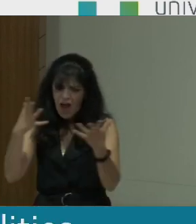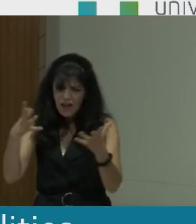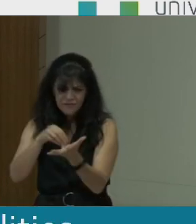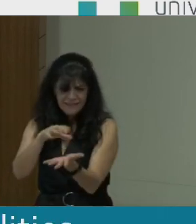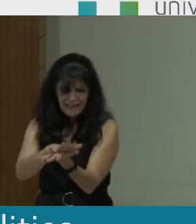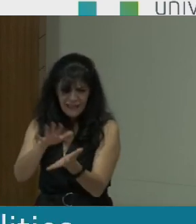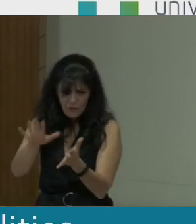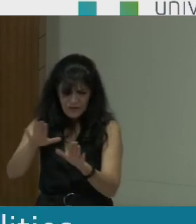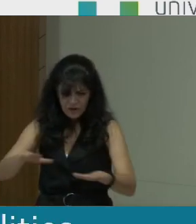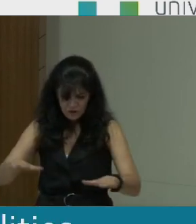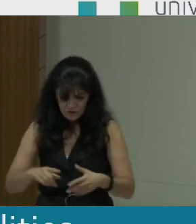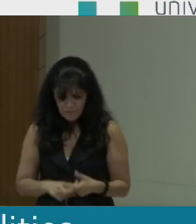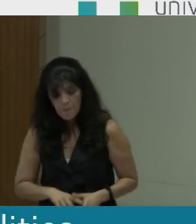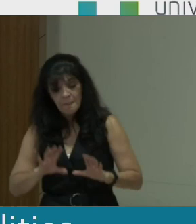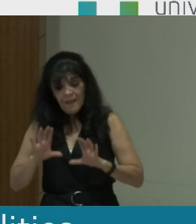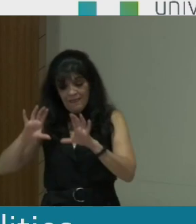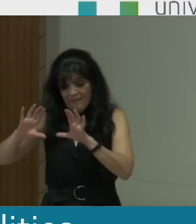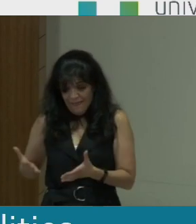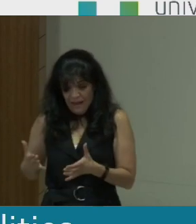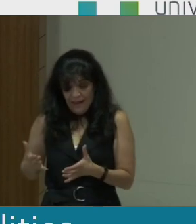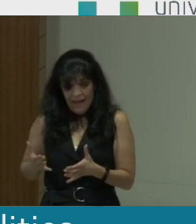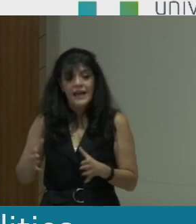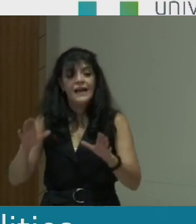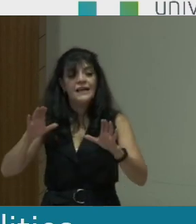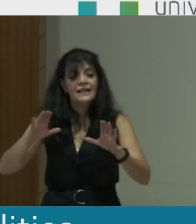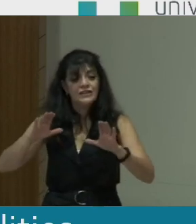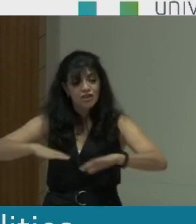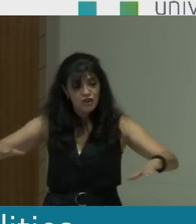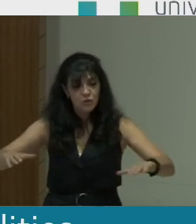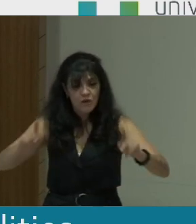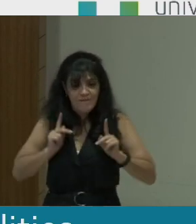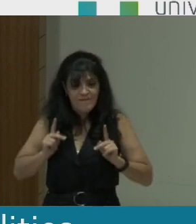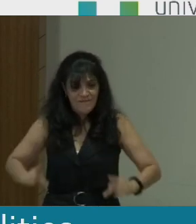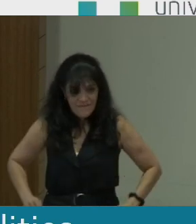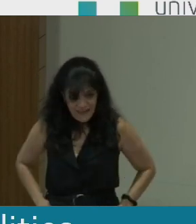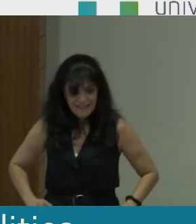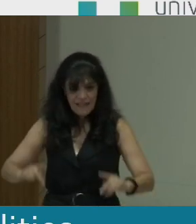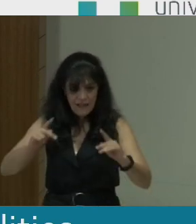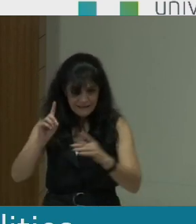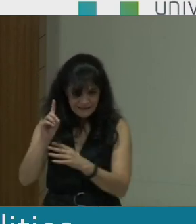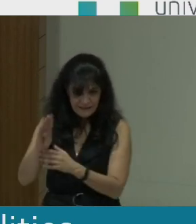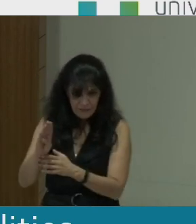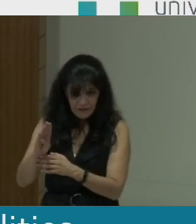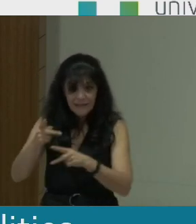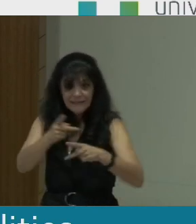with primarily physical disabilities, and they are often taken care of in a completely